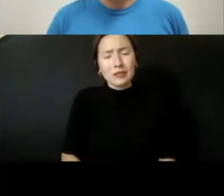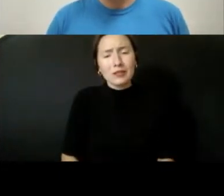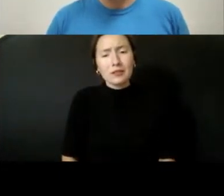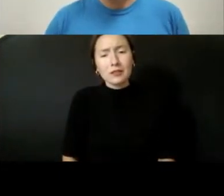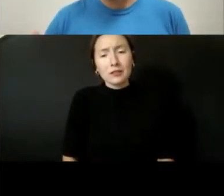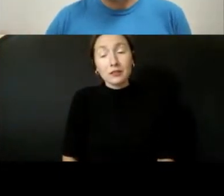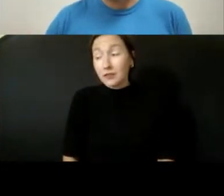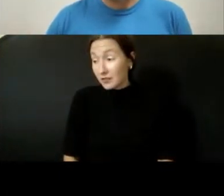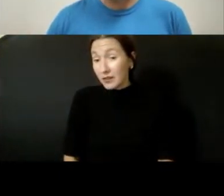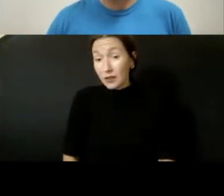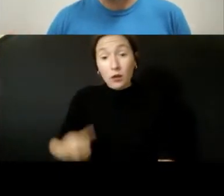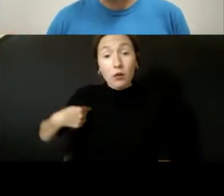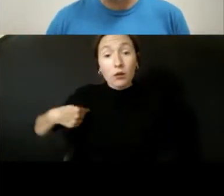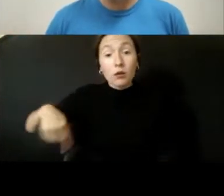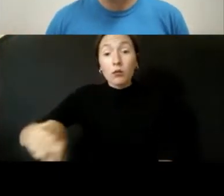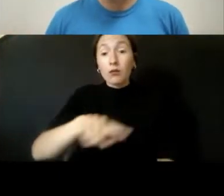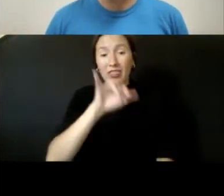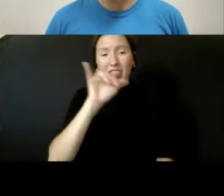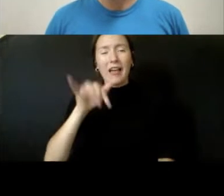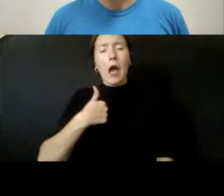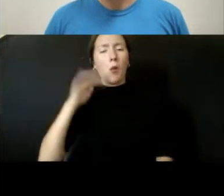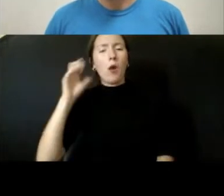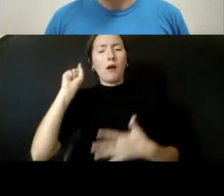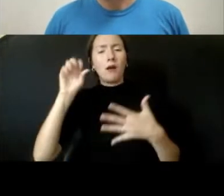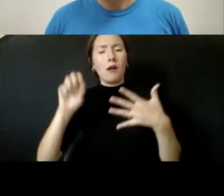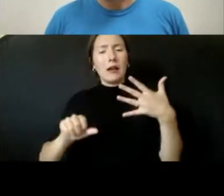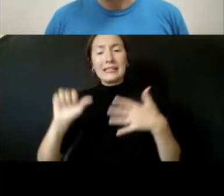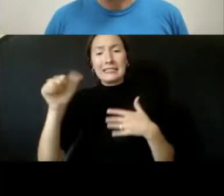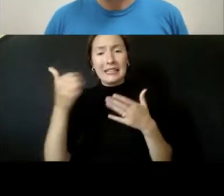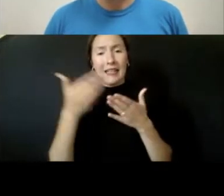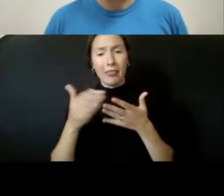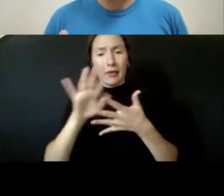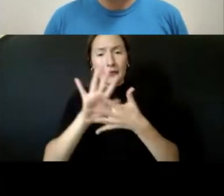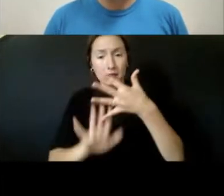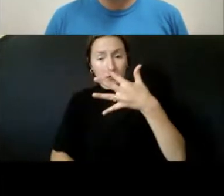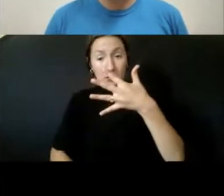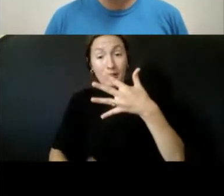actions immediately in order to improve people's lives just a little bit better right we just we